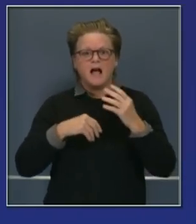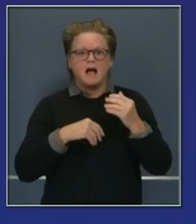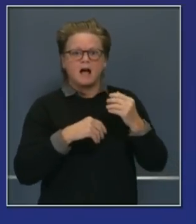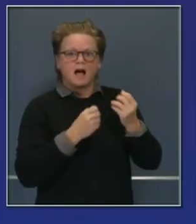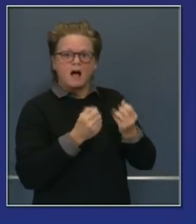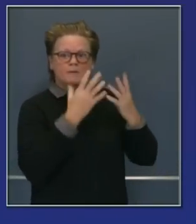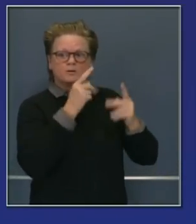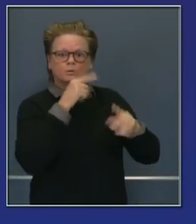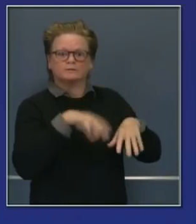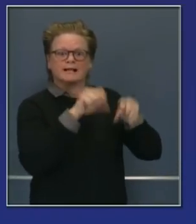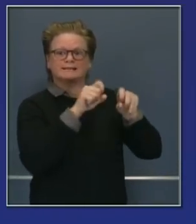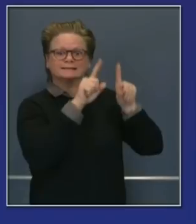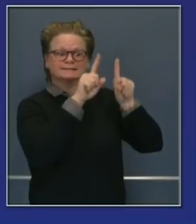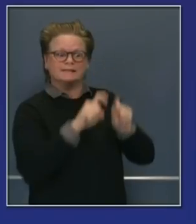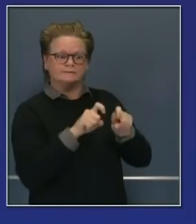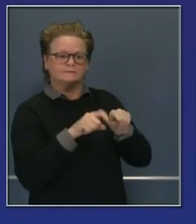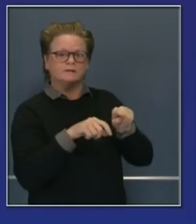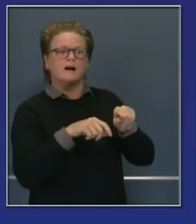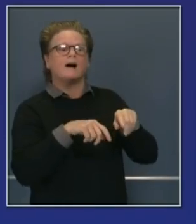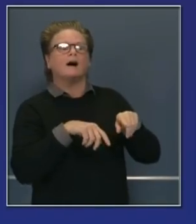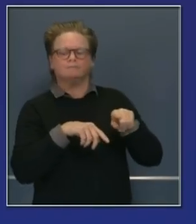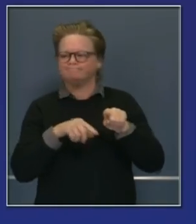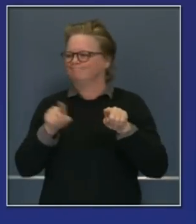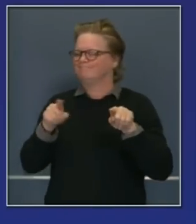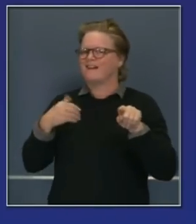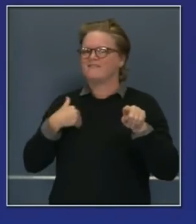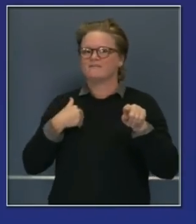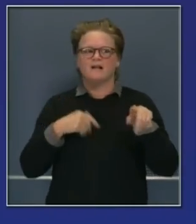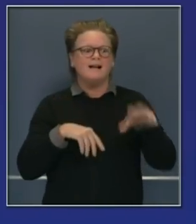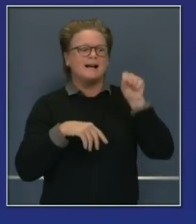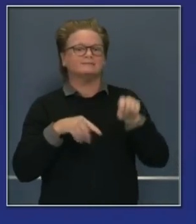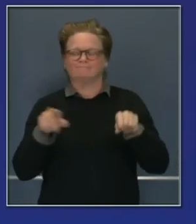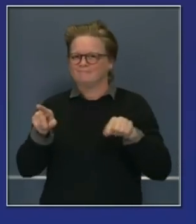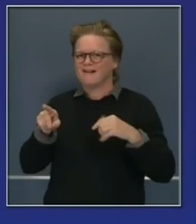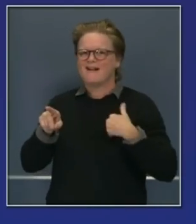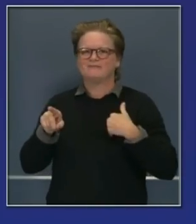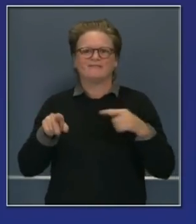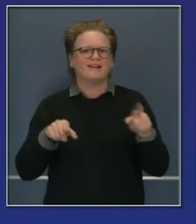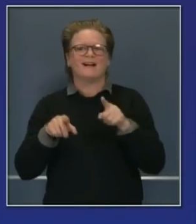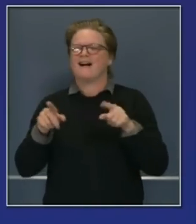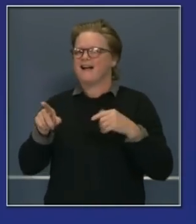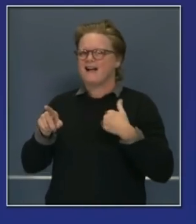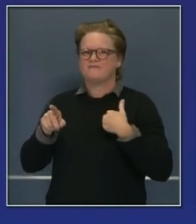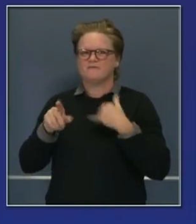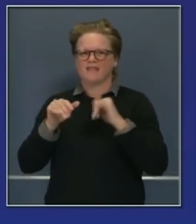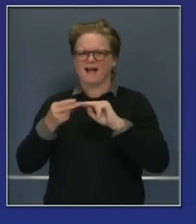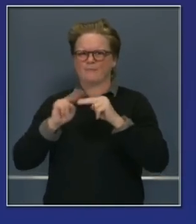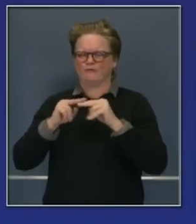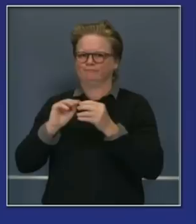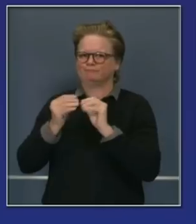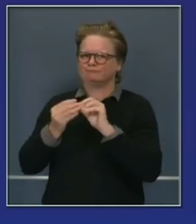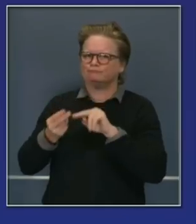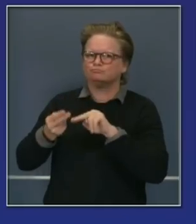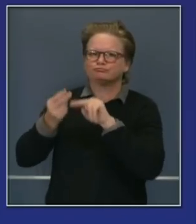THE LAST THREE PLUS WEEKS WE HAVE STARTED TO SEE NOT JUST THE AVERAGE NUMBER OF PEOPLE TESTING POSITIVE GO UP BUT ALSO